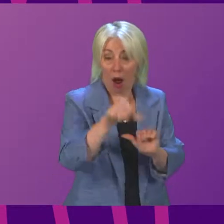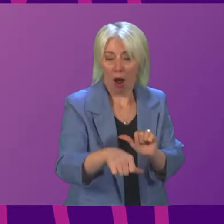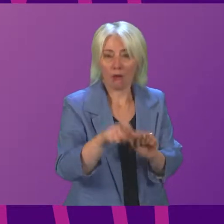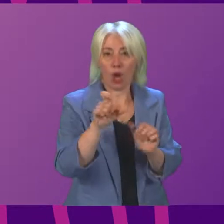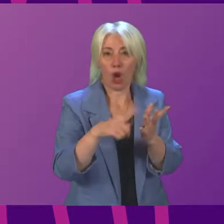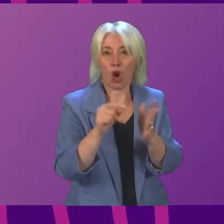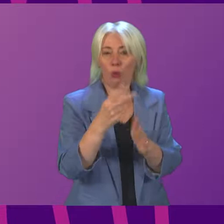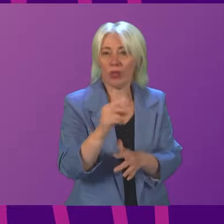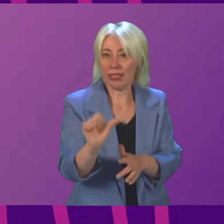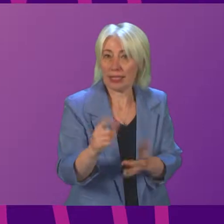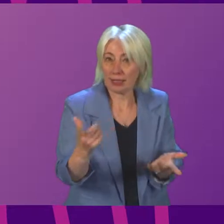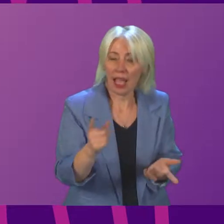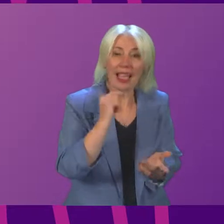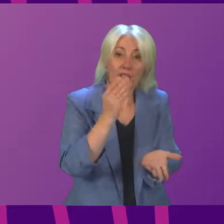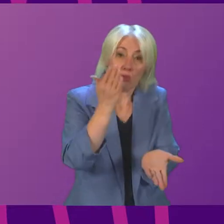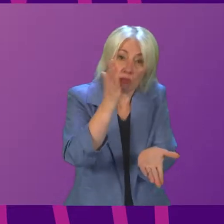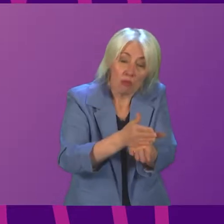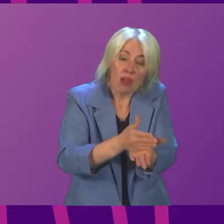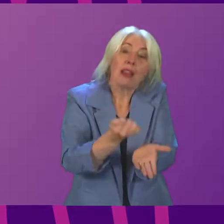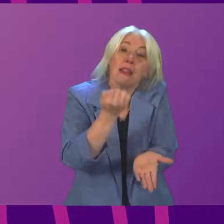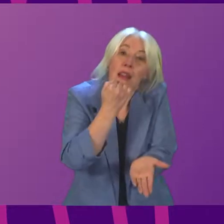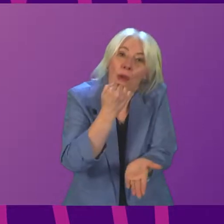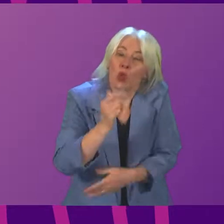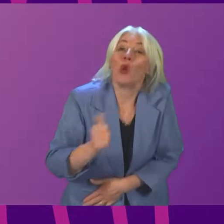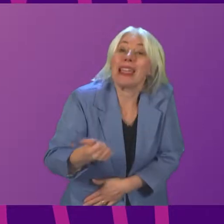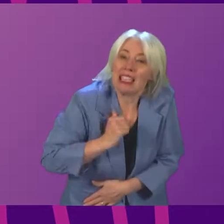Will the cabinet secretary publish the actual numbers? What arrangements are in place